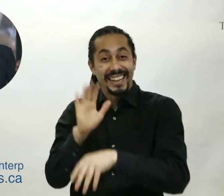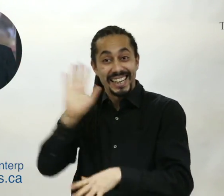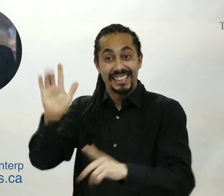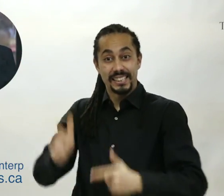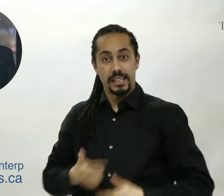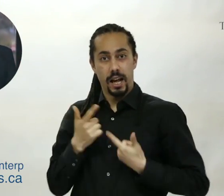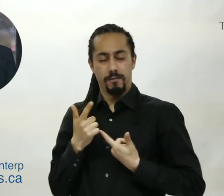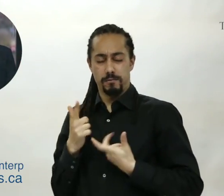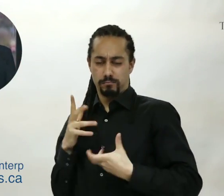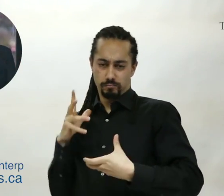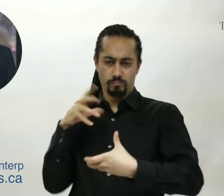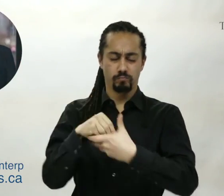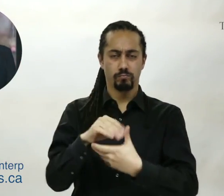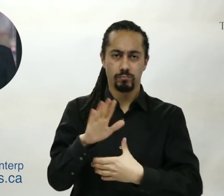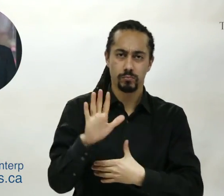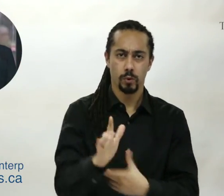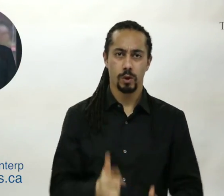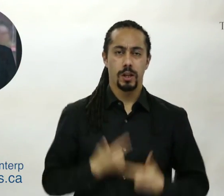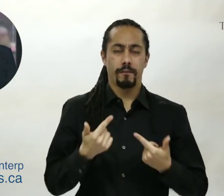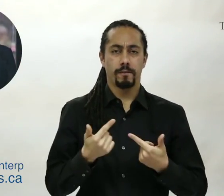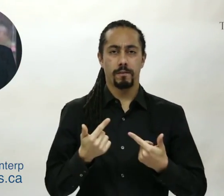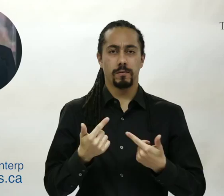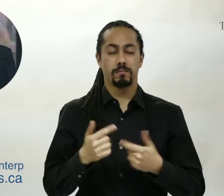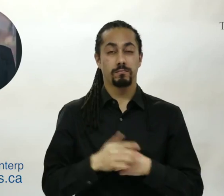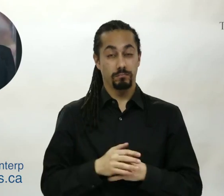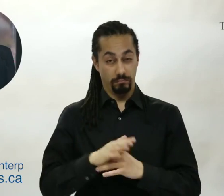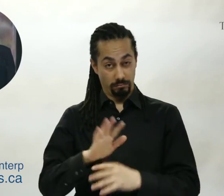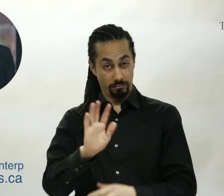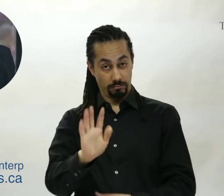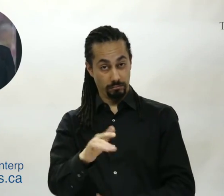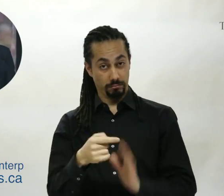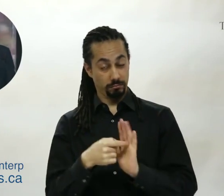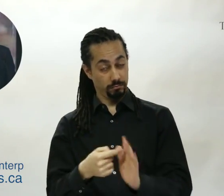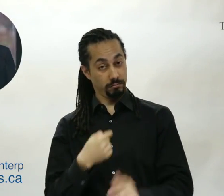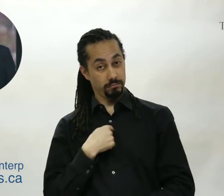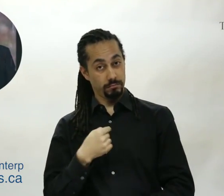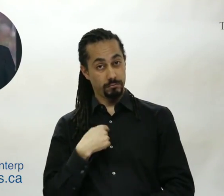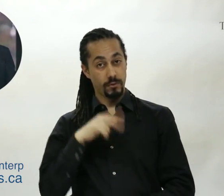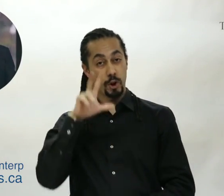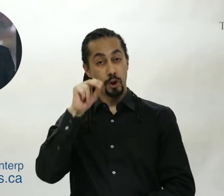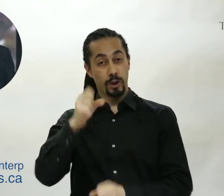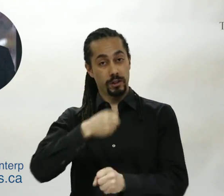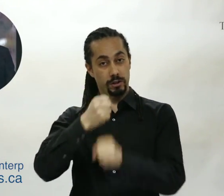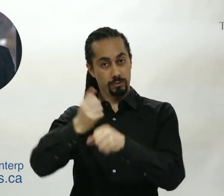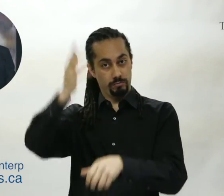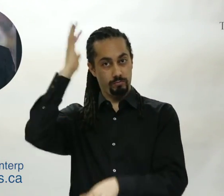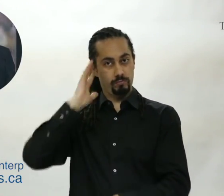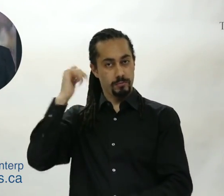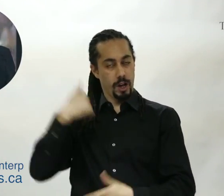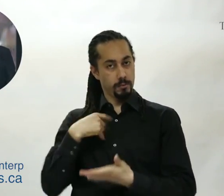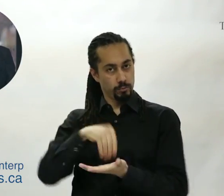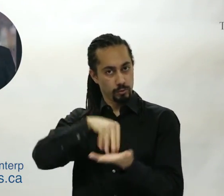Over 30 years ago, while still a student,